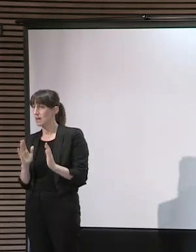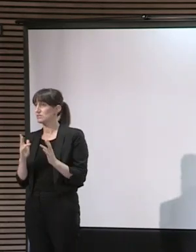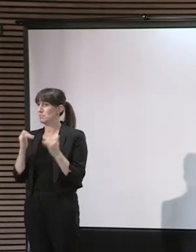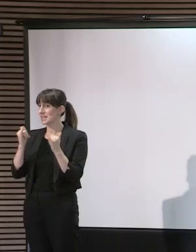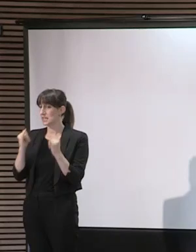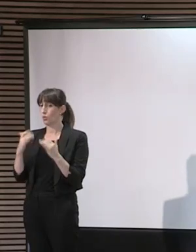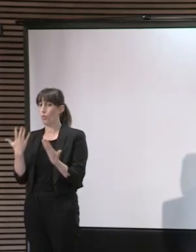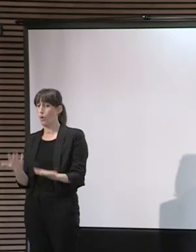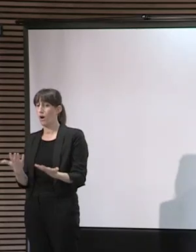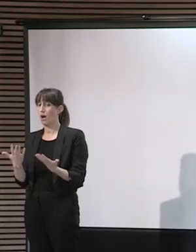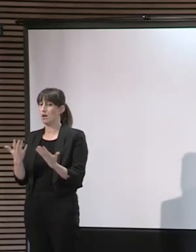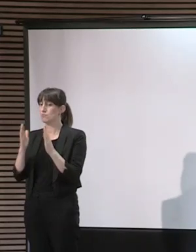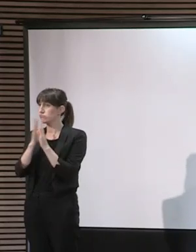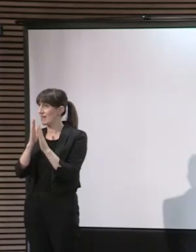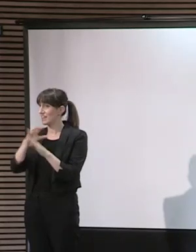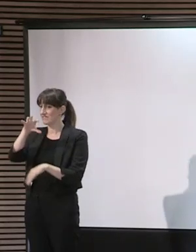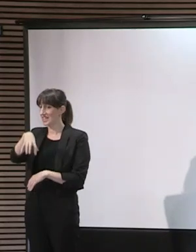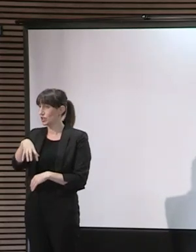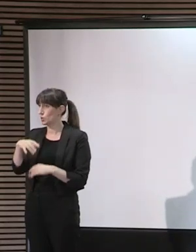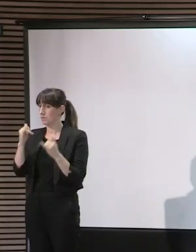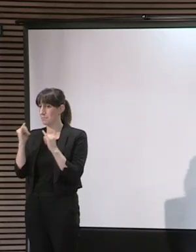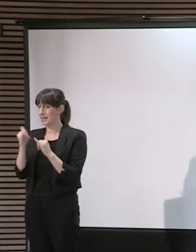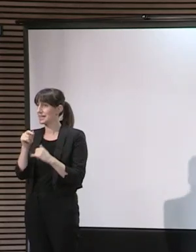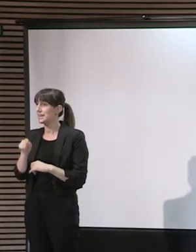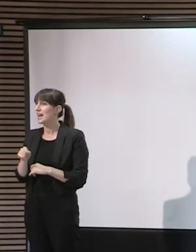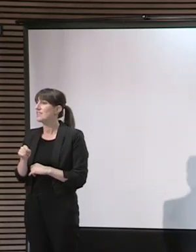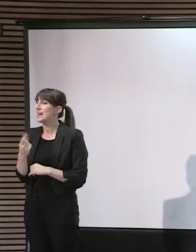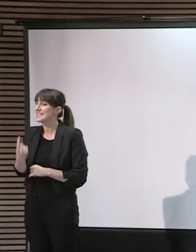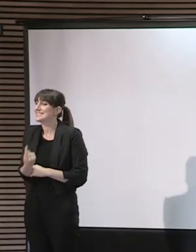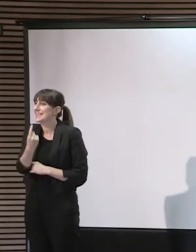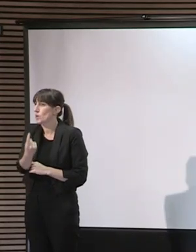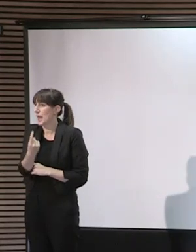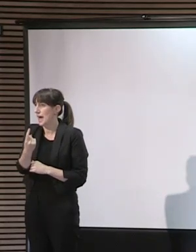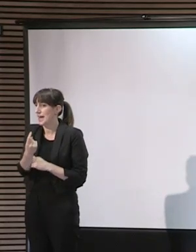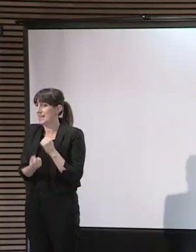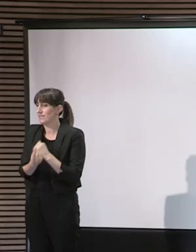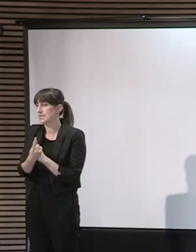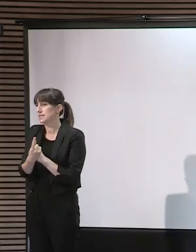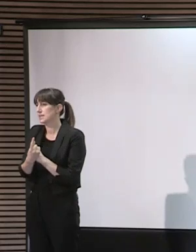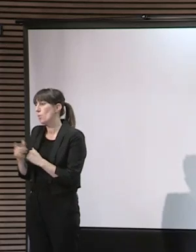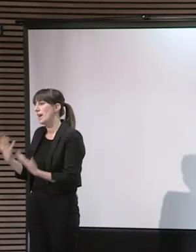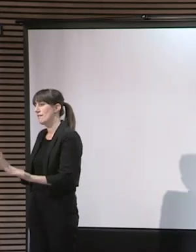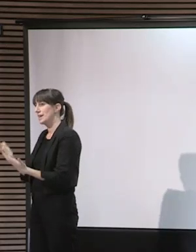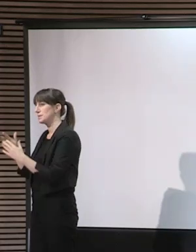significant. Whereas, of course, private venues, we continue to also have guidelines for them around the